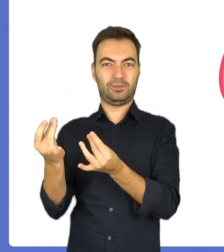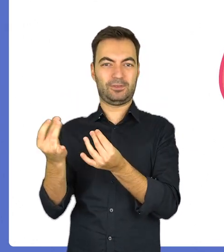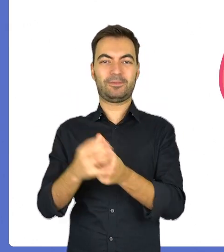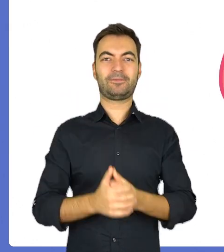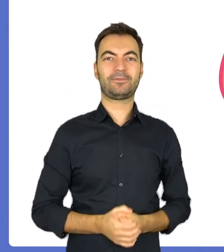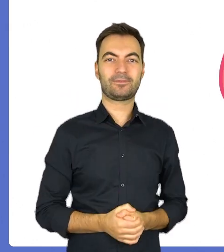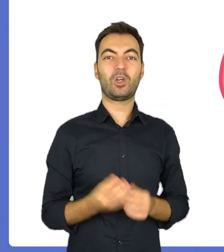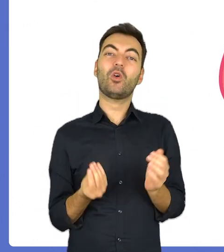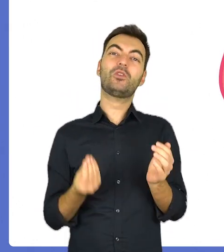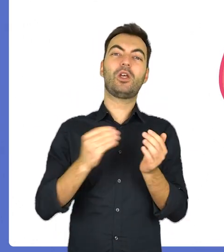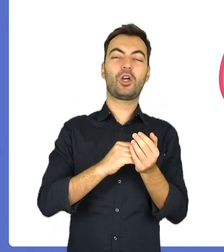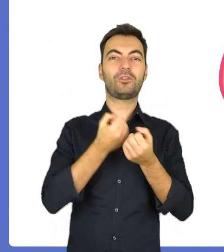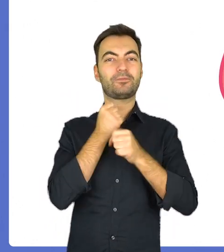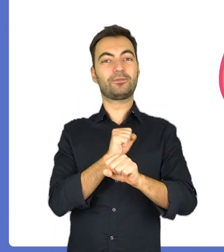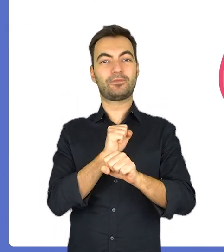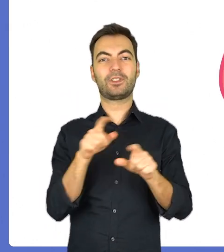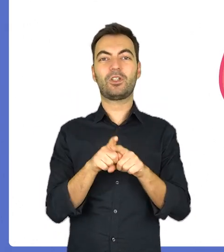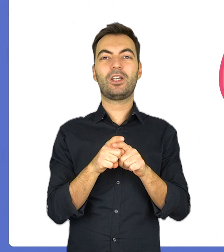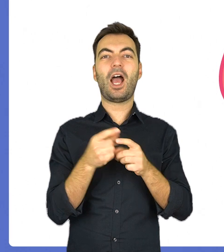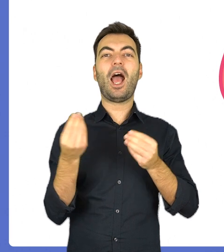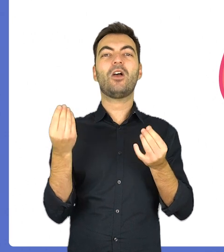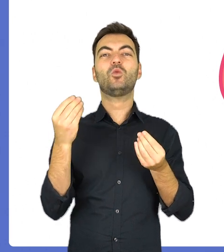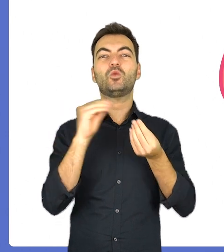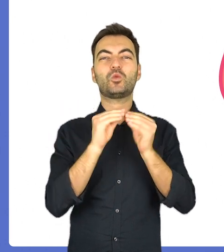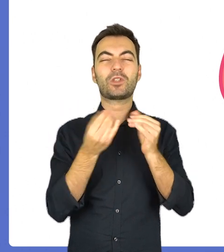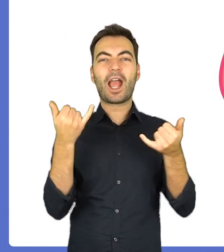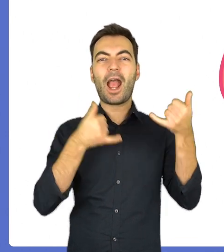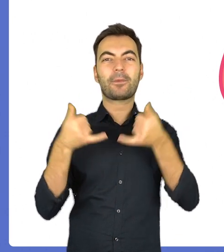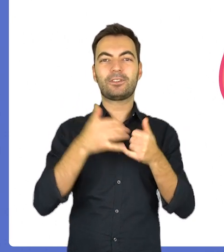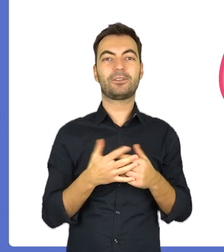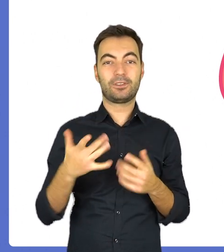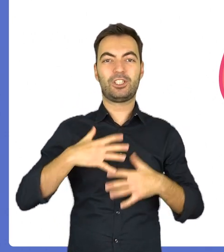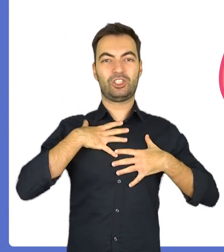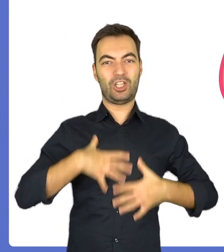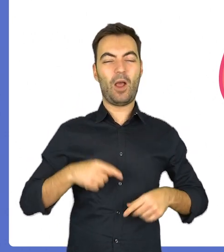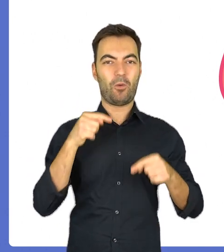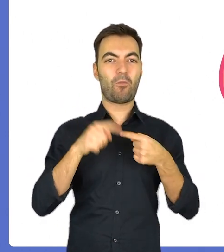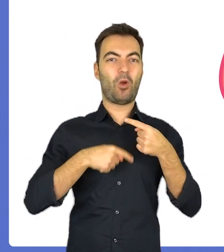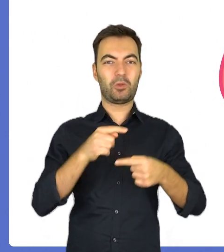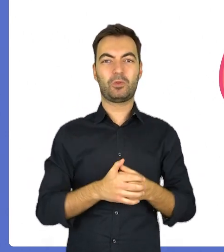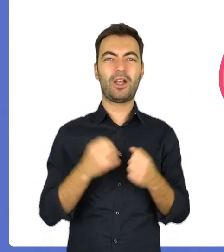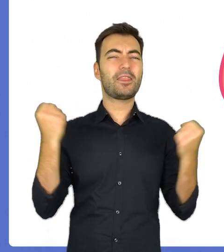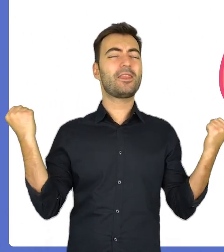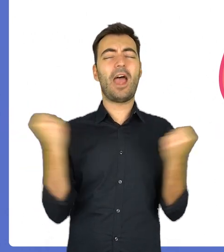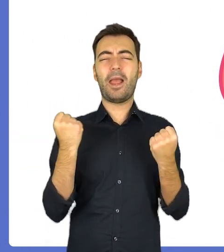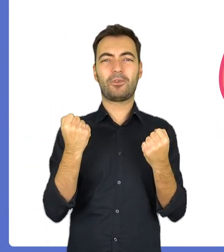Chemical substances that our body produces are additional protection . The most powerful chemical weapons are